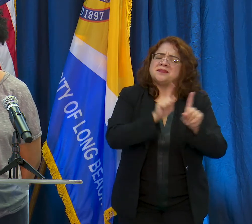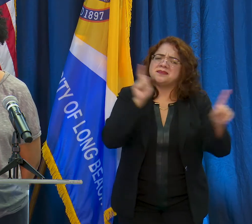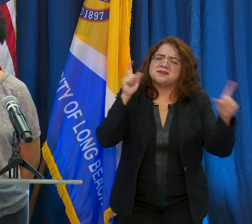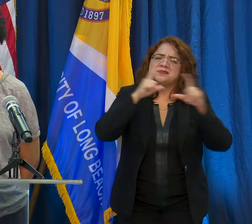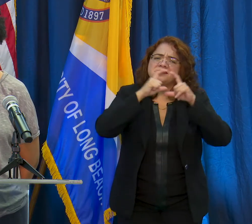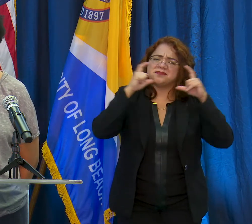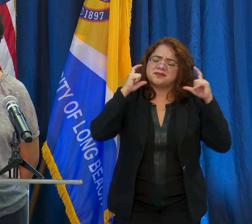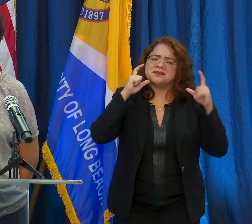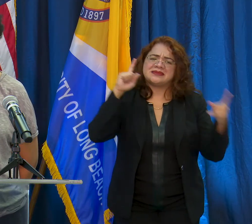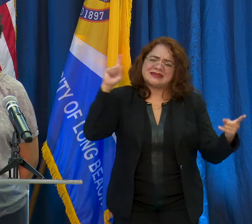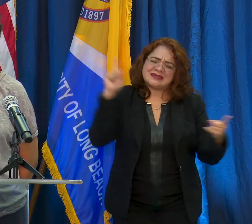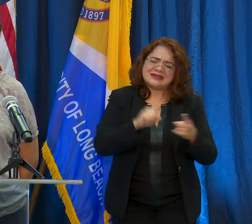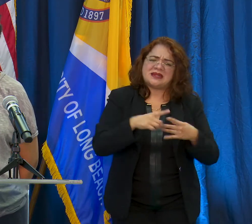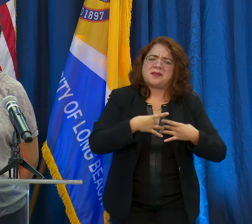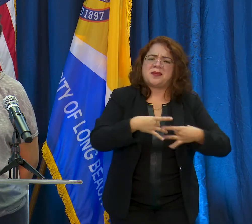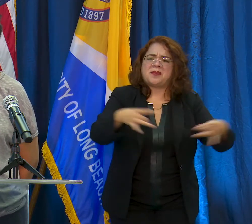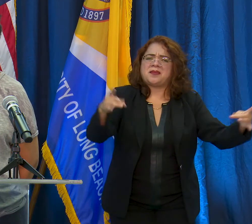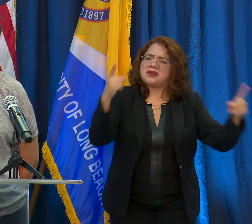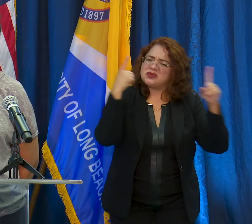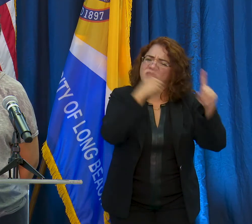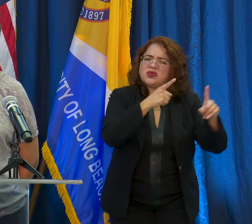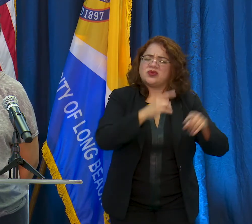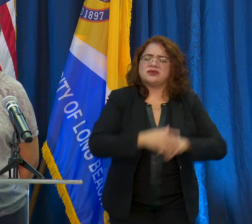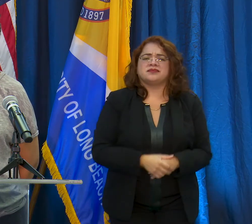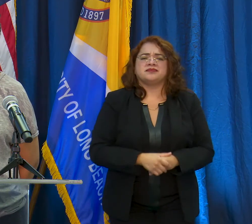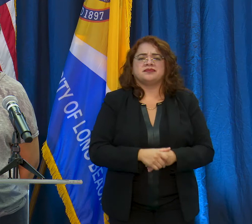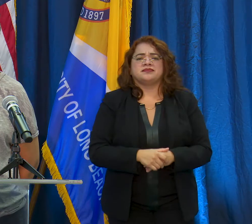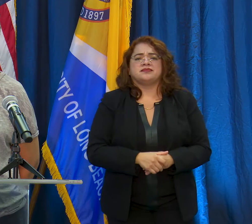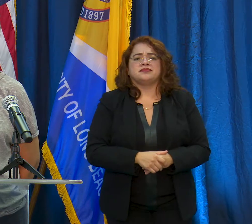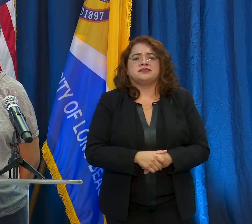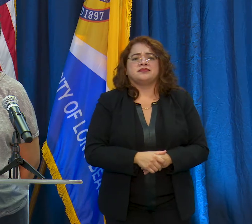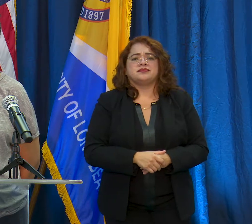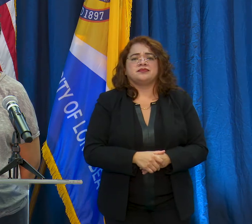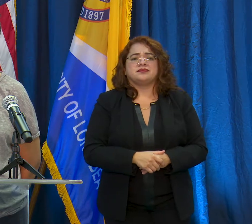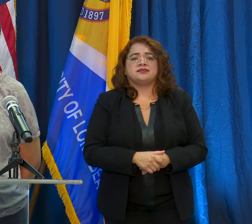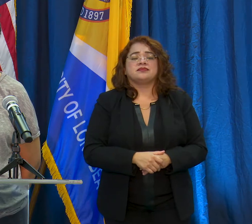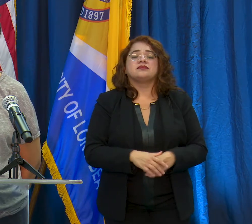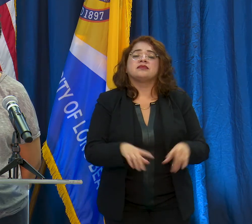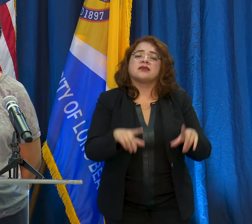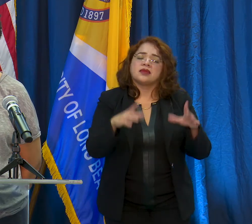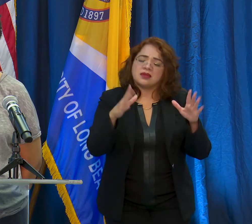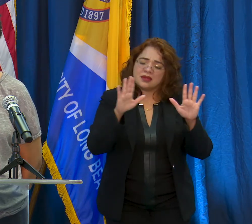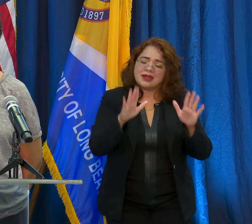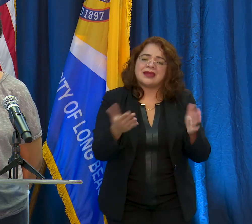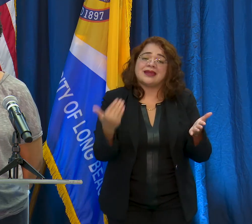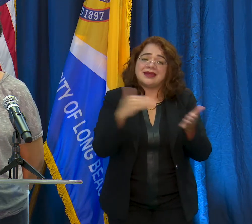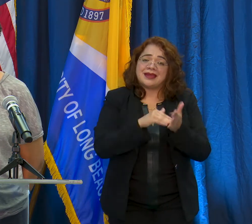Those things are, again, wearing masks, staying physically